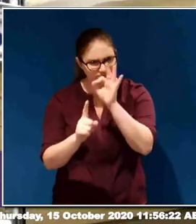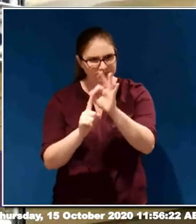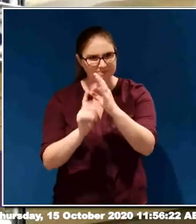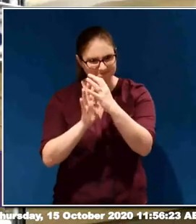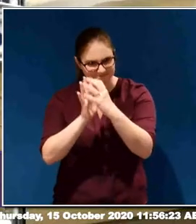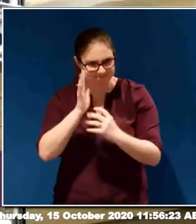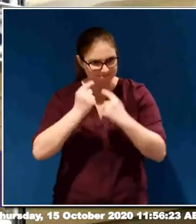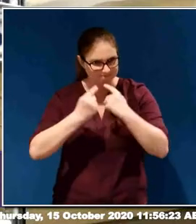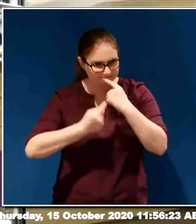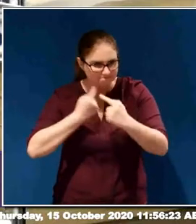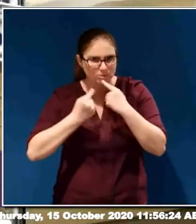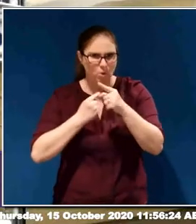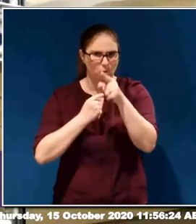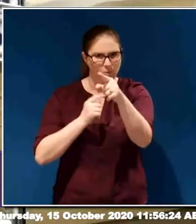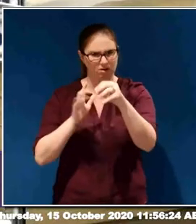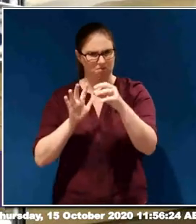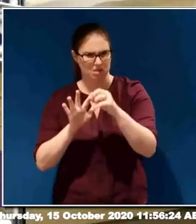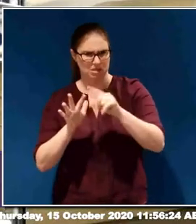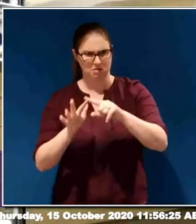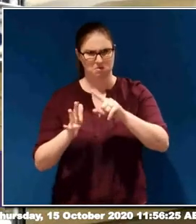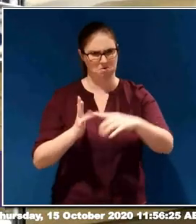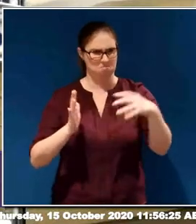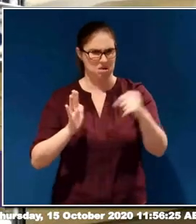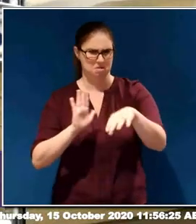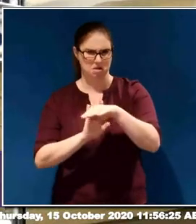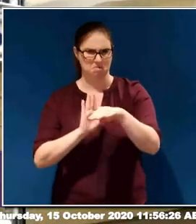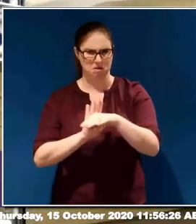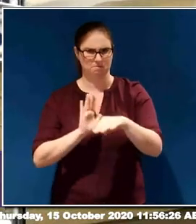No. So you agree with me? Yes.